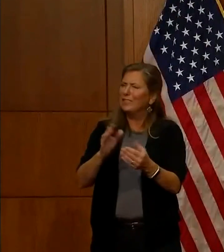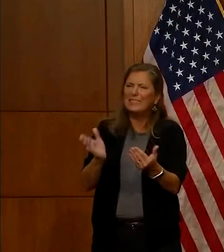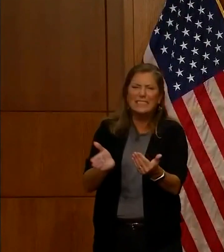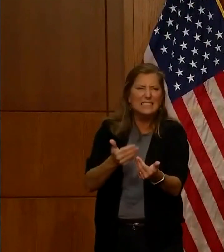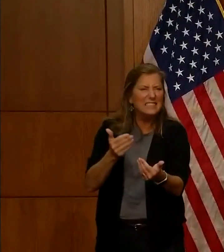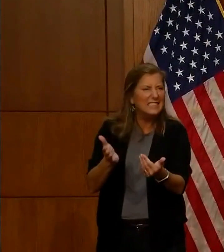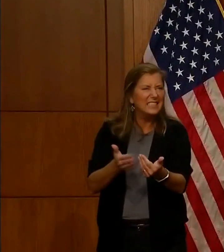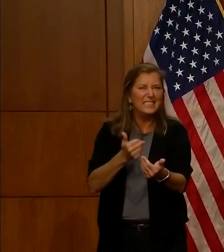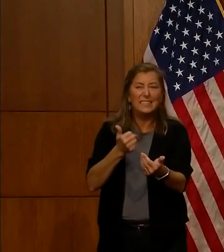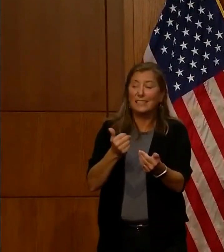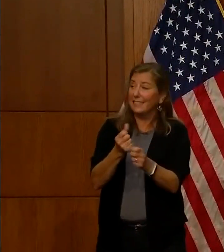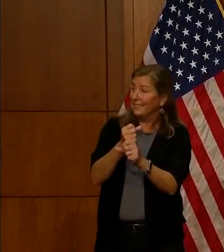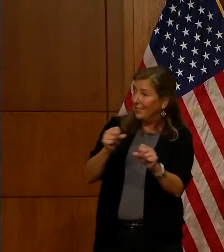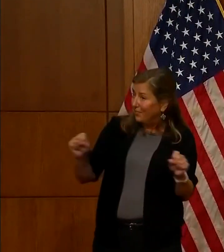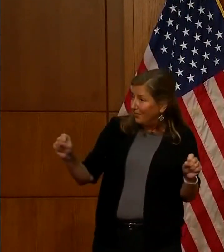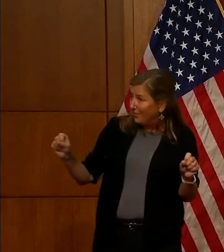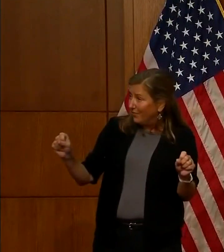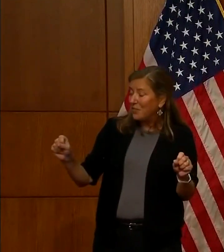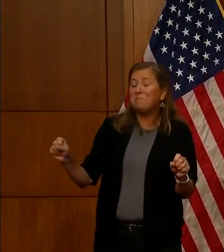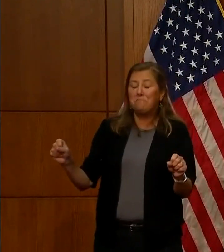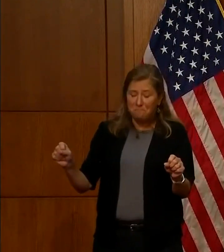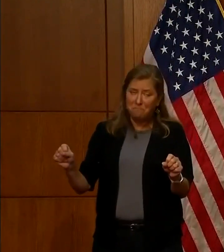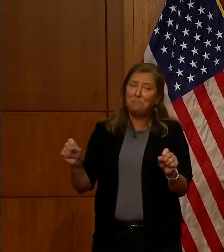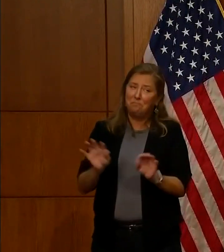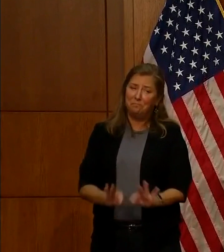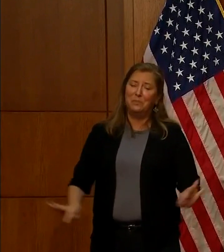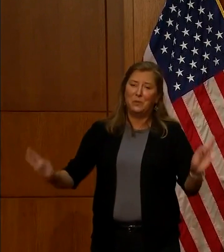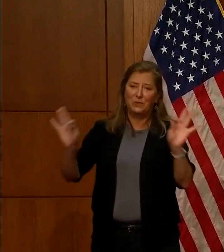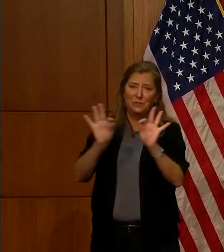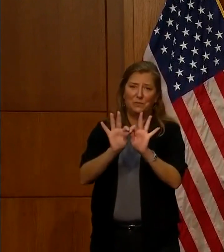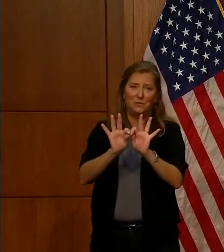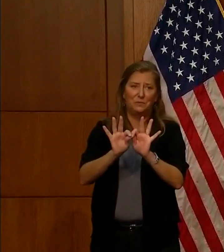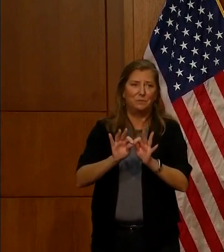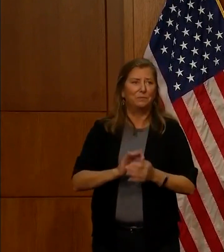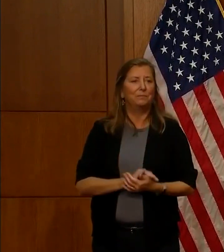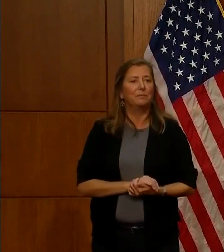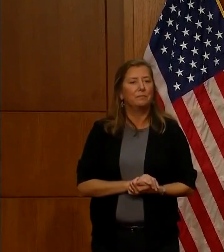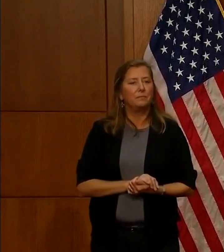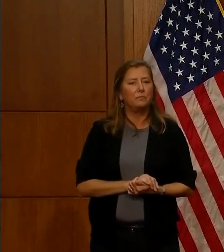GO OUT THERE AND GET IT DONE IT'S